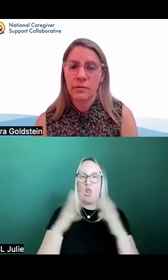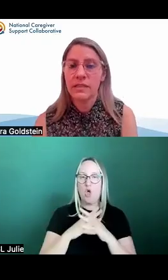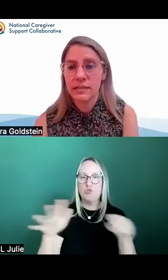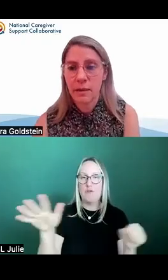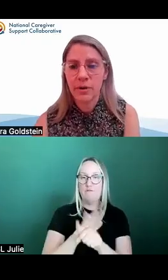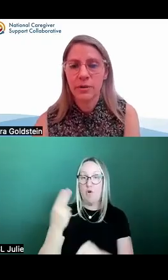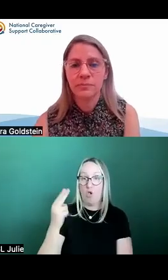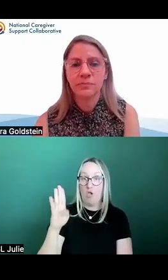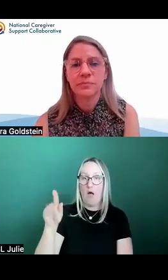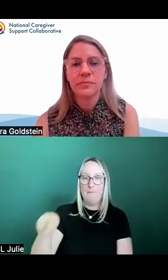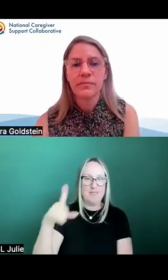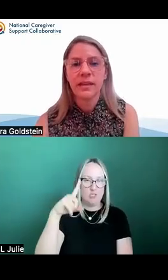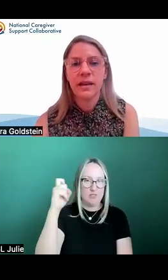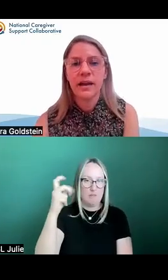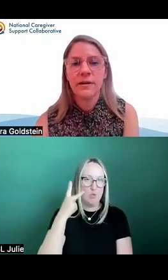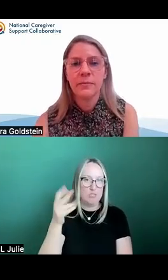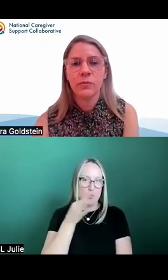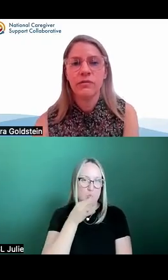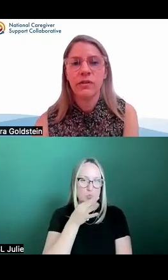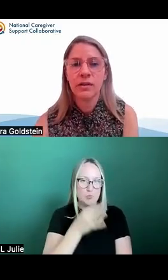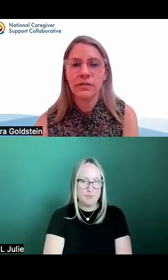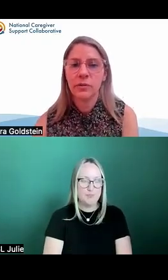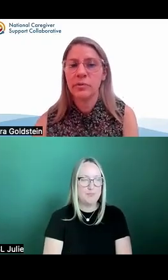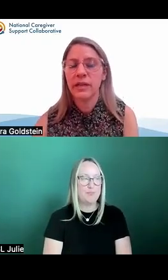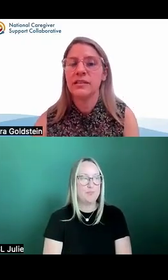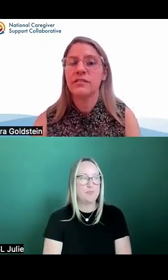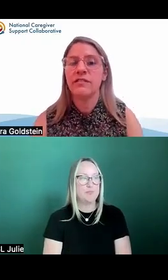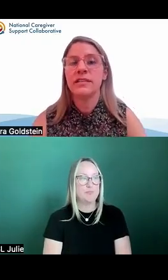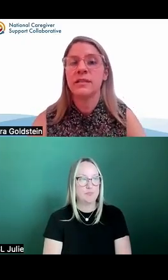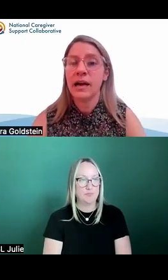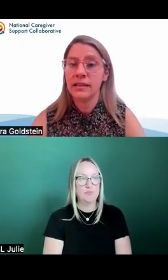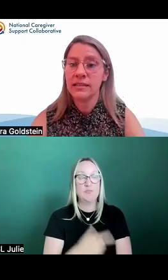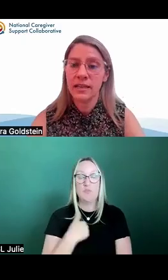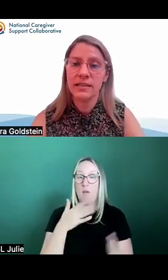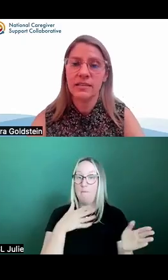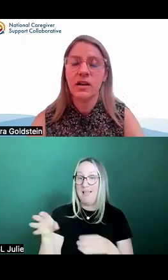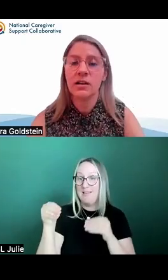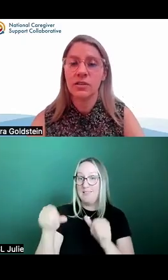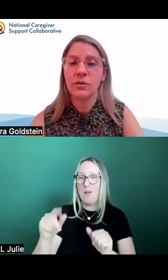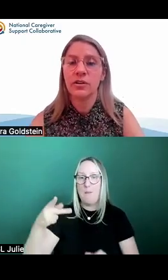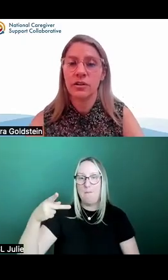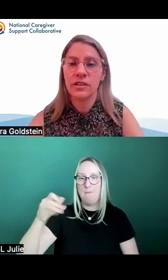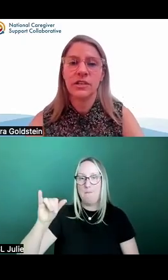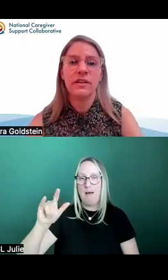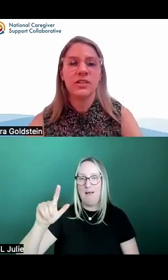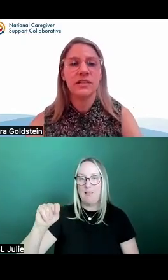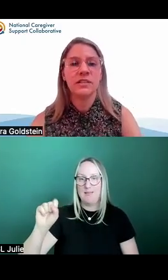this summer. We've also been planning to fund some pilot sites to also encourage innovation in the